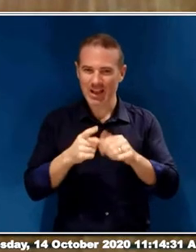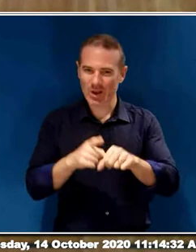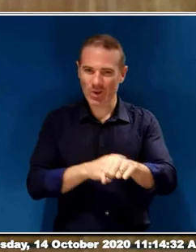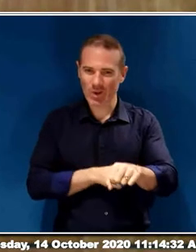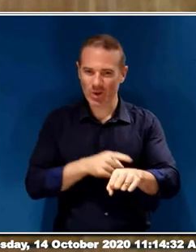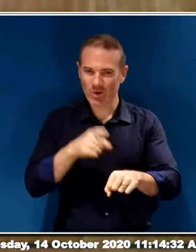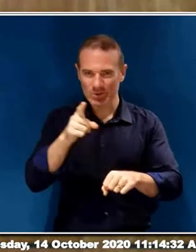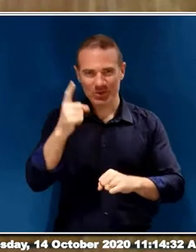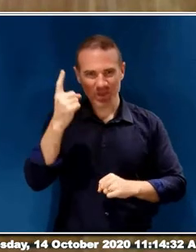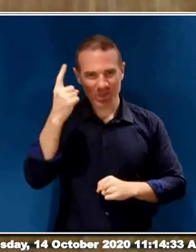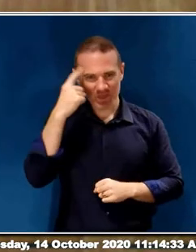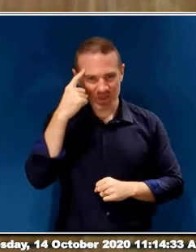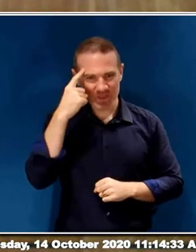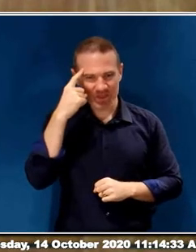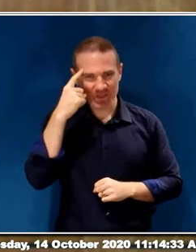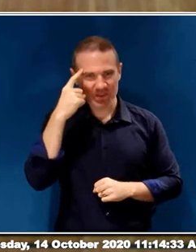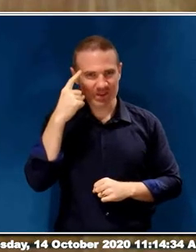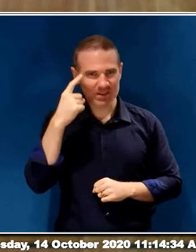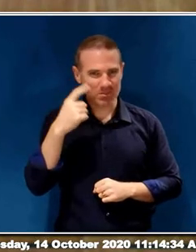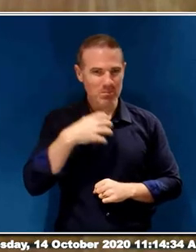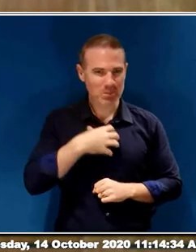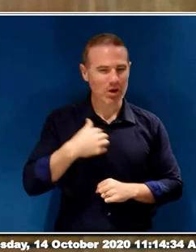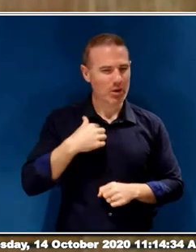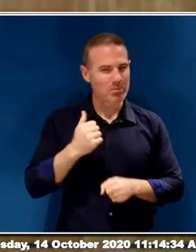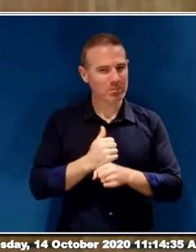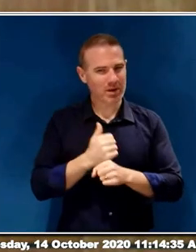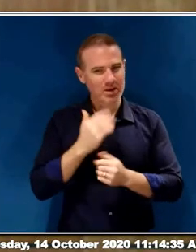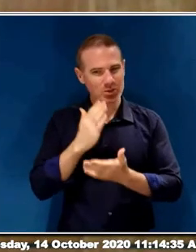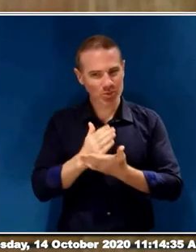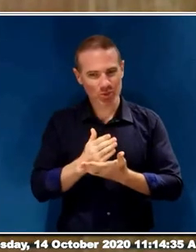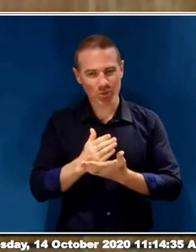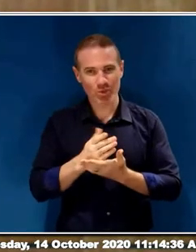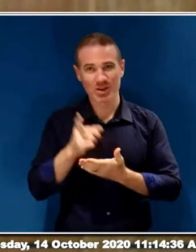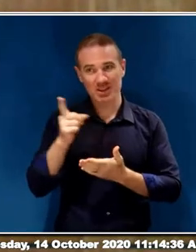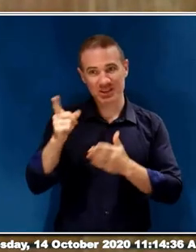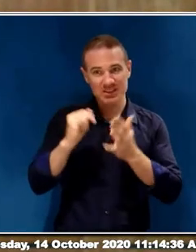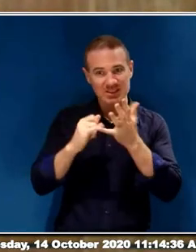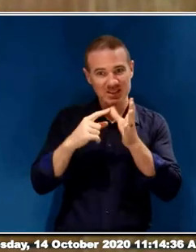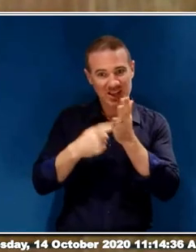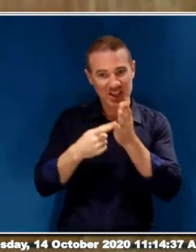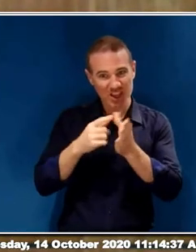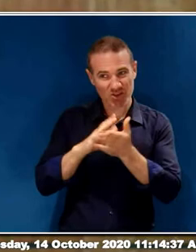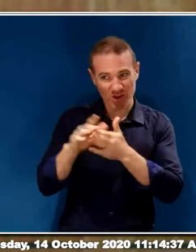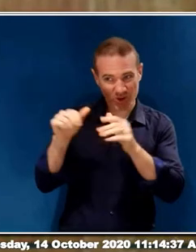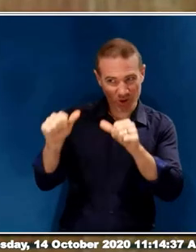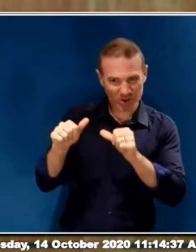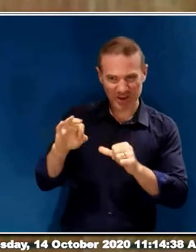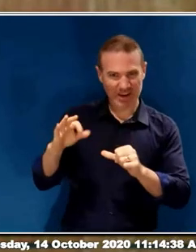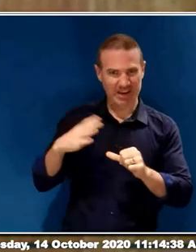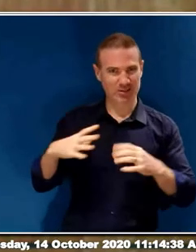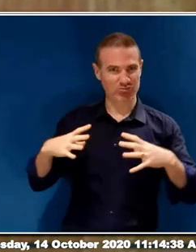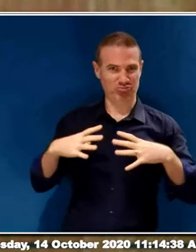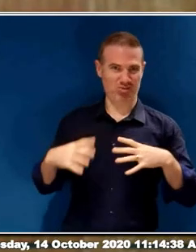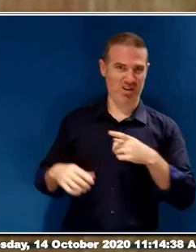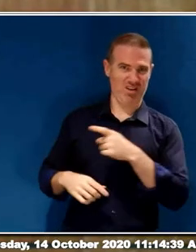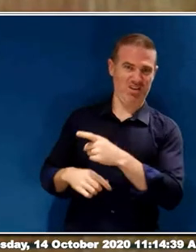that Sarah's okay and doesn't need a break if you're planning to continue for another little while?